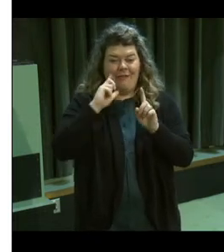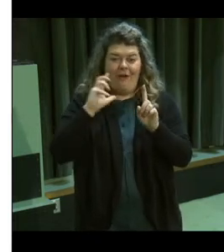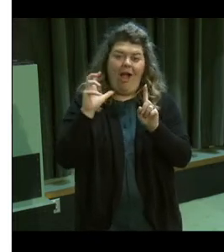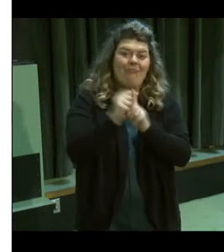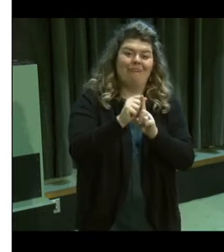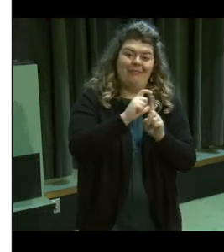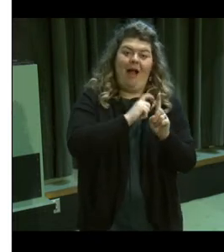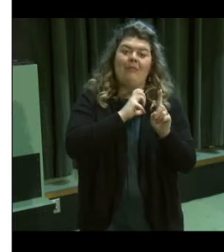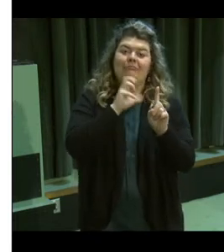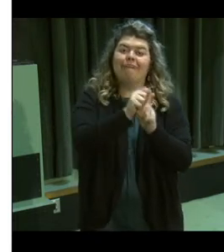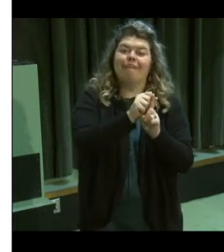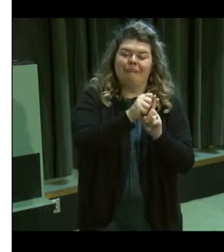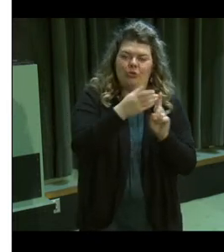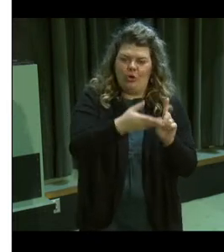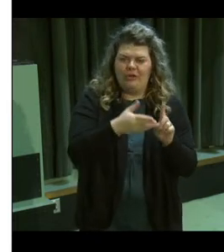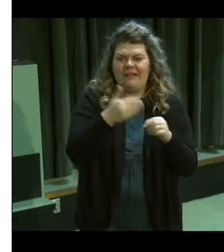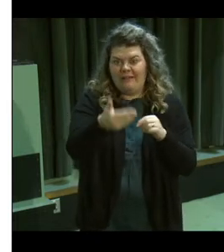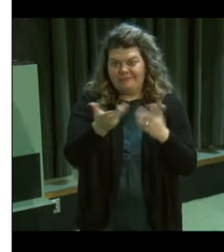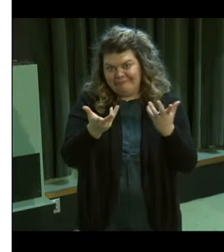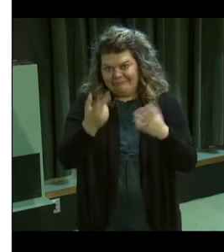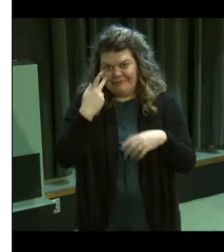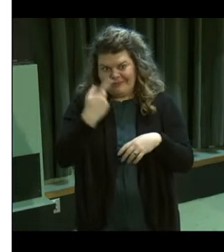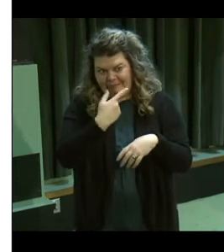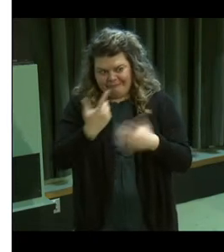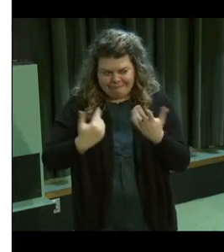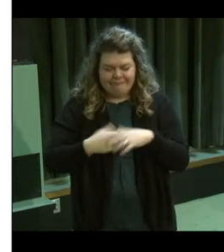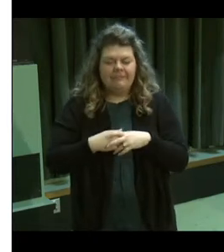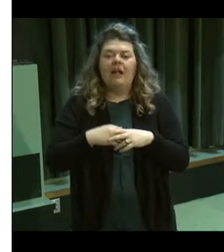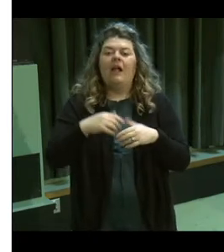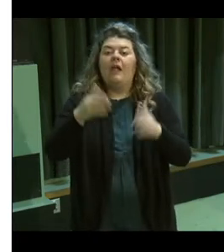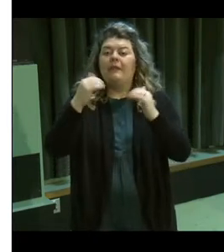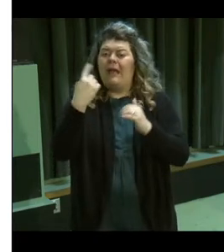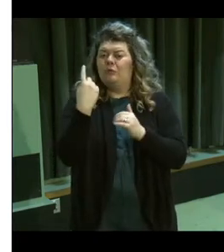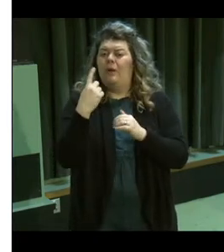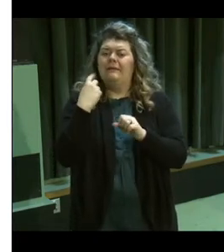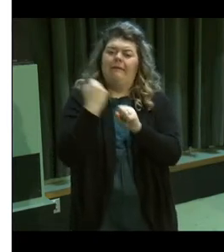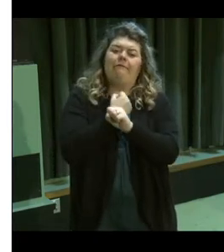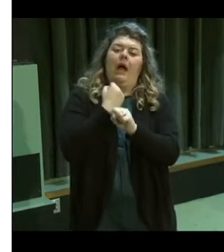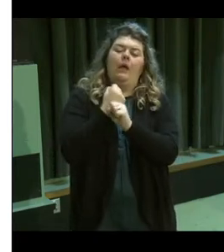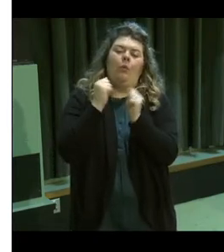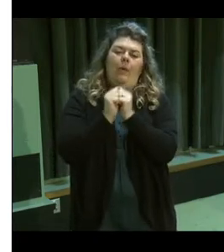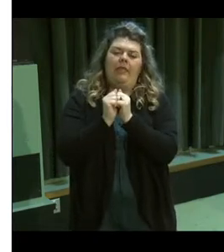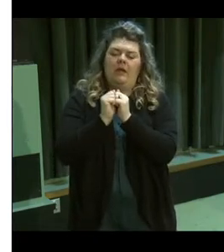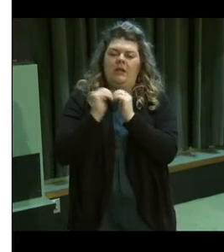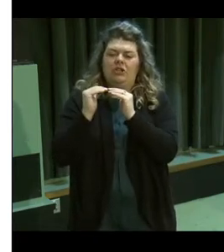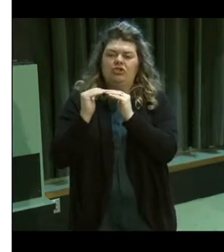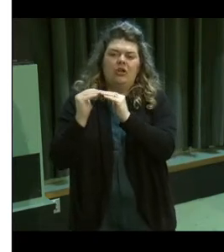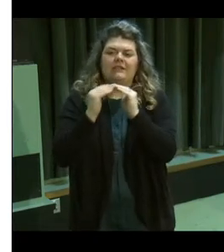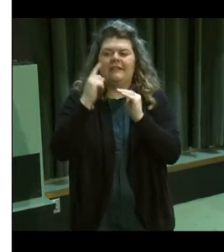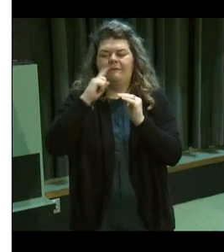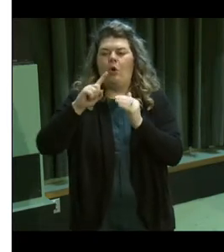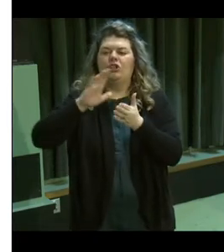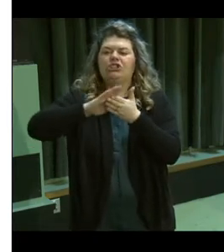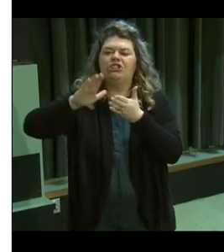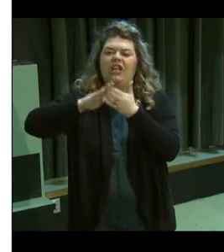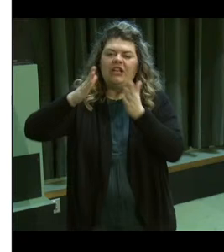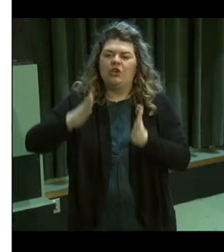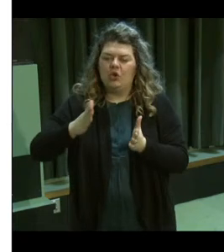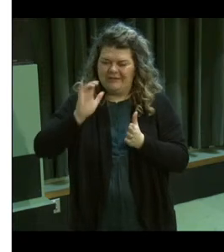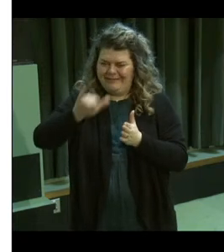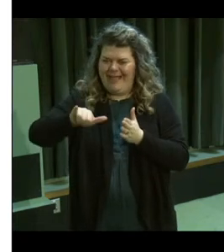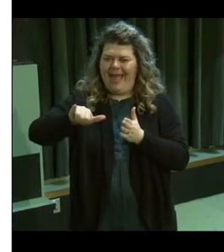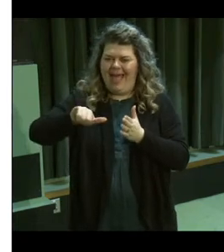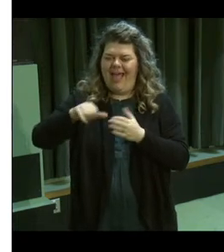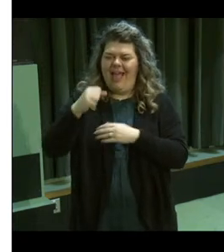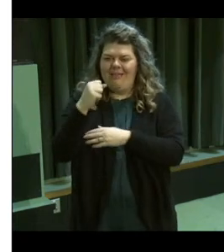arrested next, and then this one